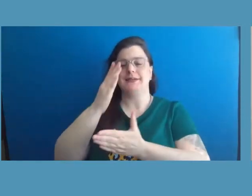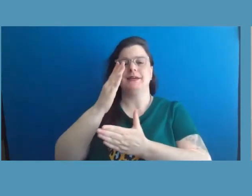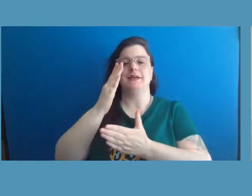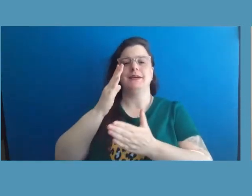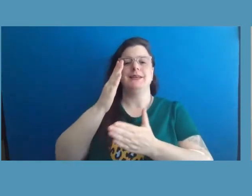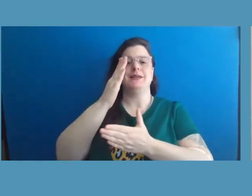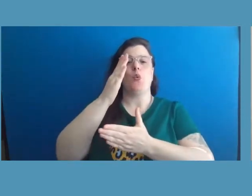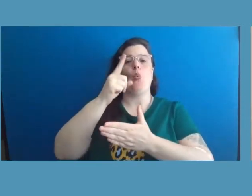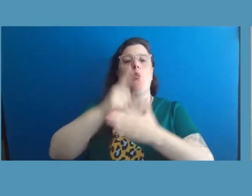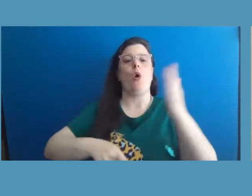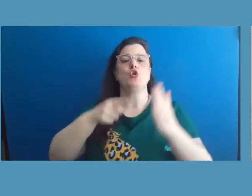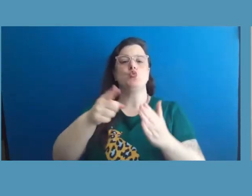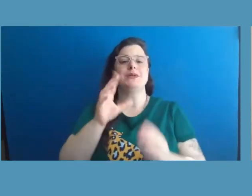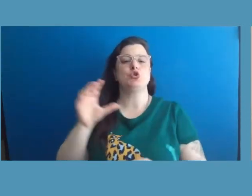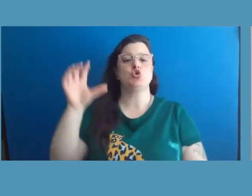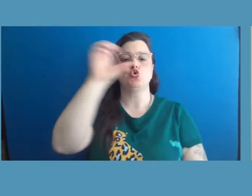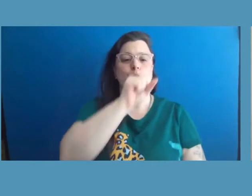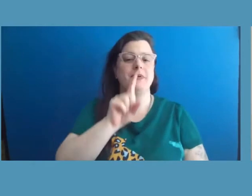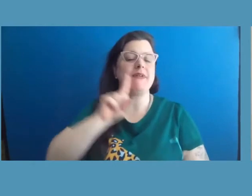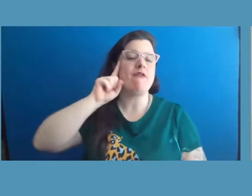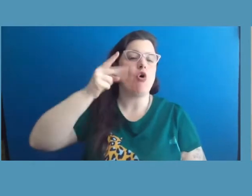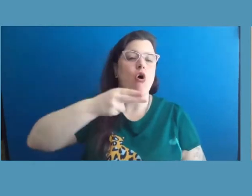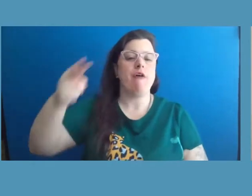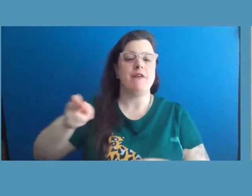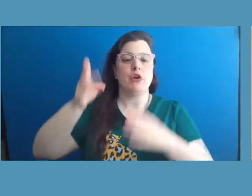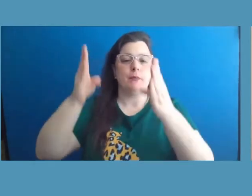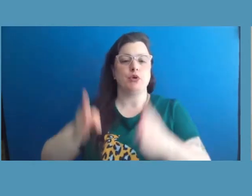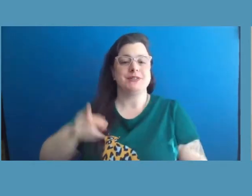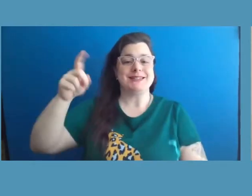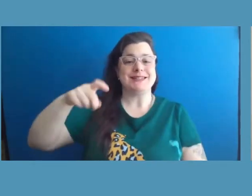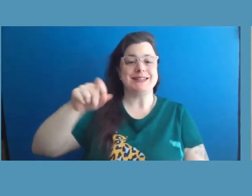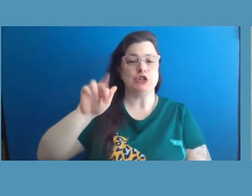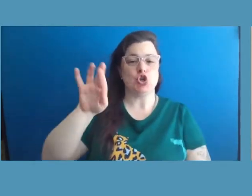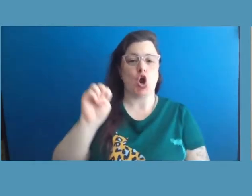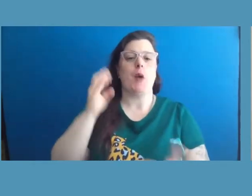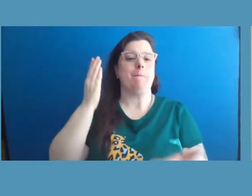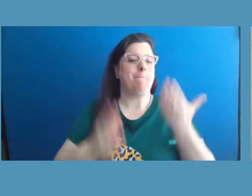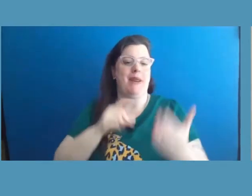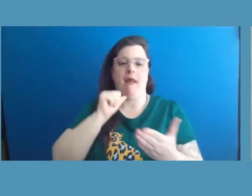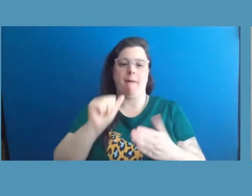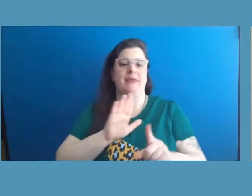This does not mean all disabled people are the same, it just means what are you assuming